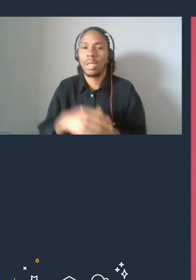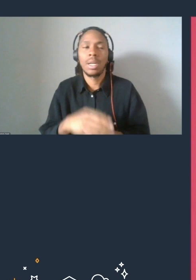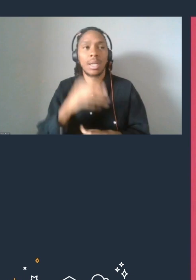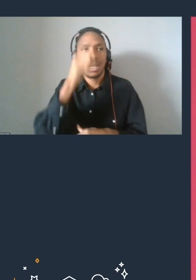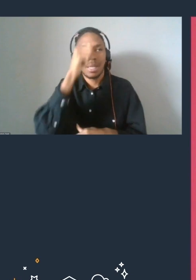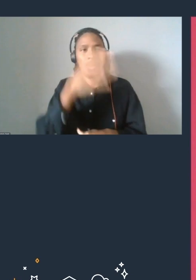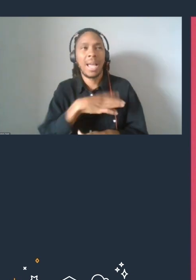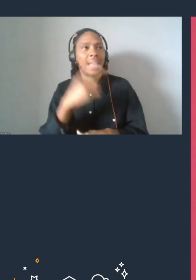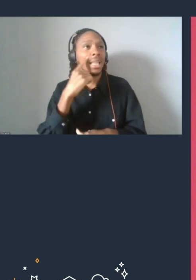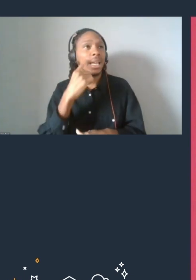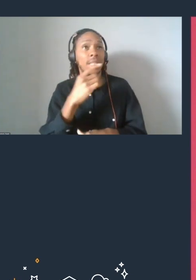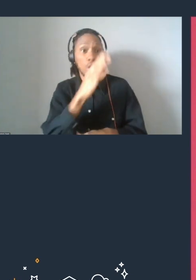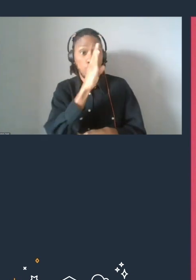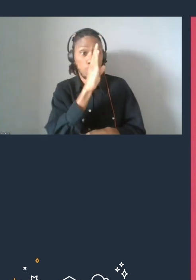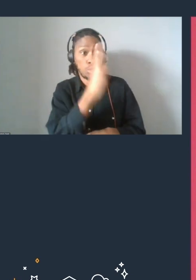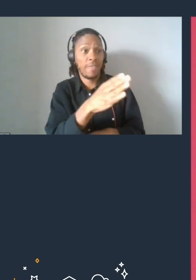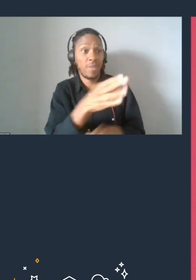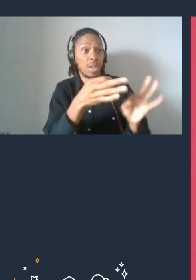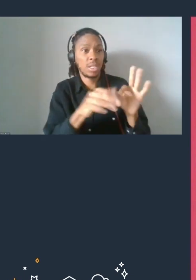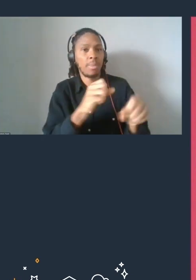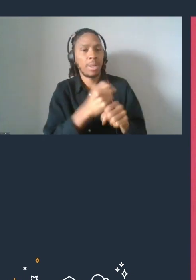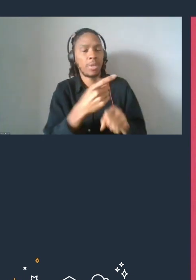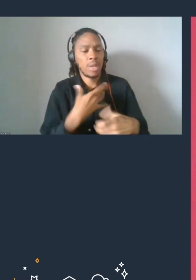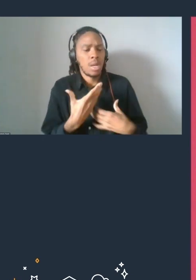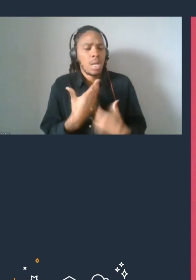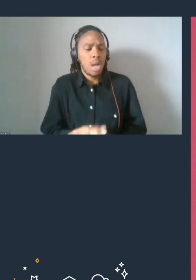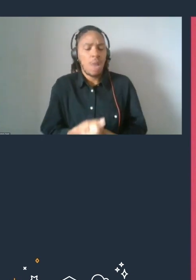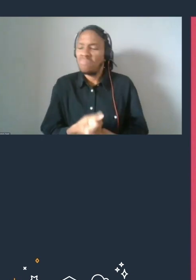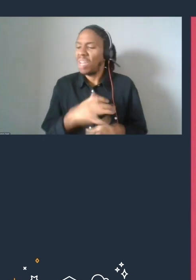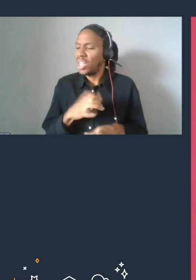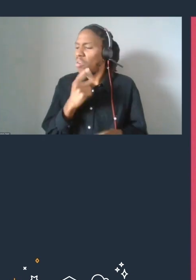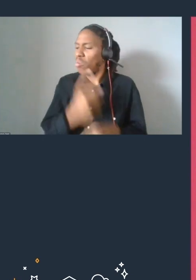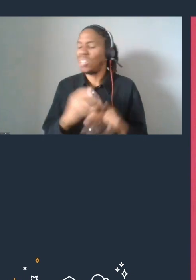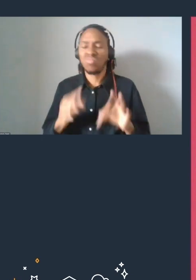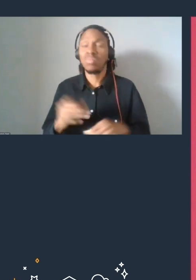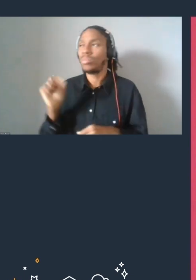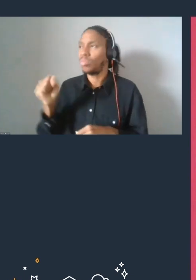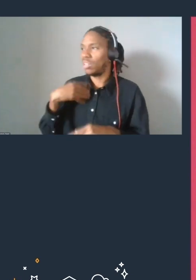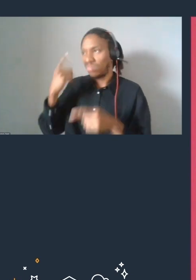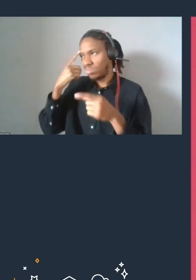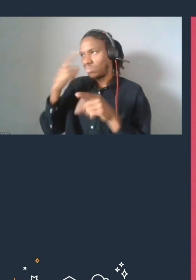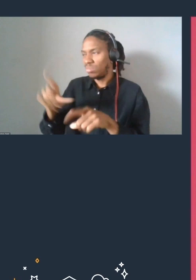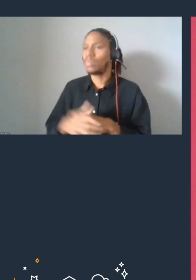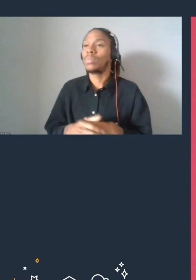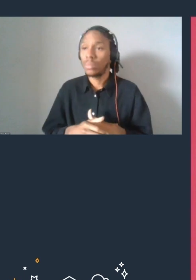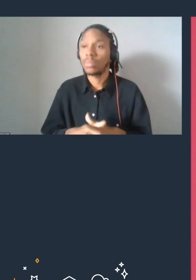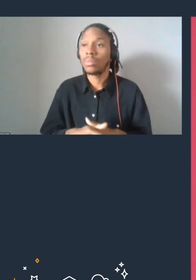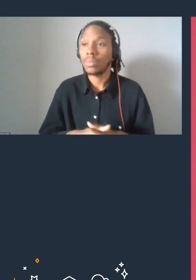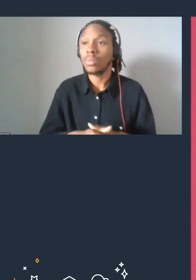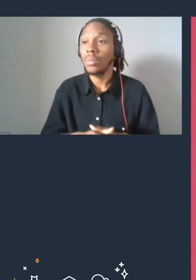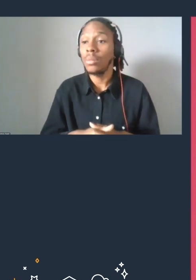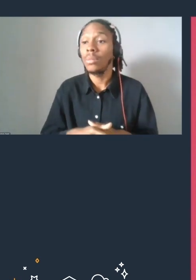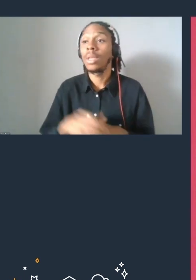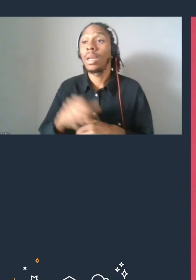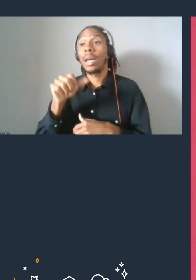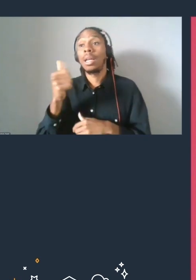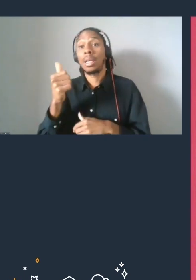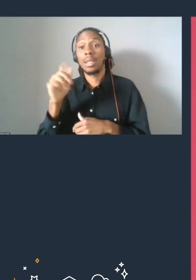gives you confidence you've got it right. Absolutely, absolutely. And actually another set of tools that we heard about today